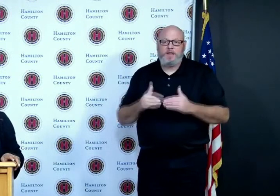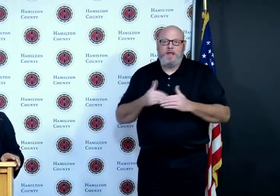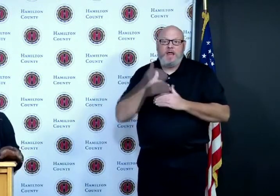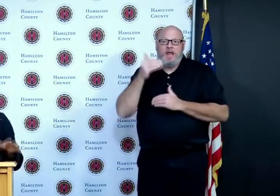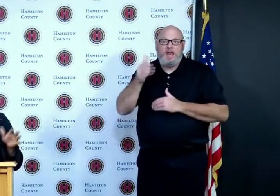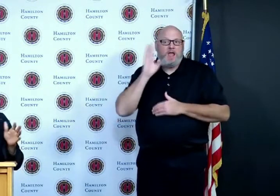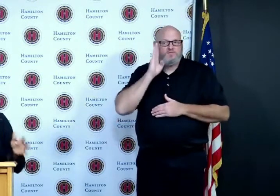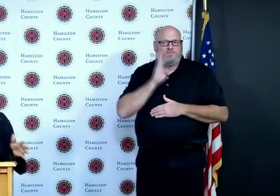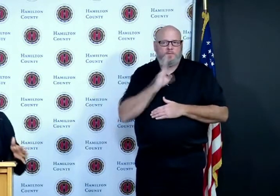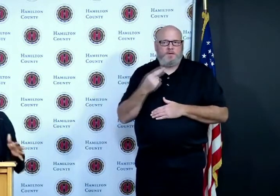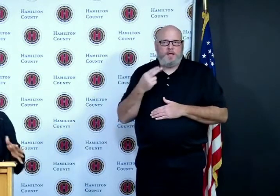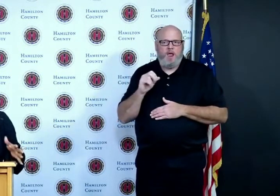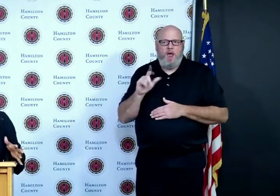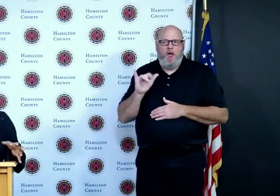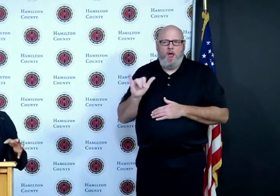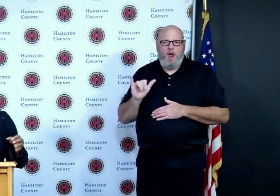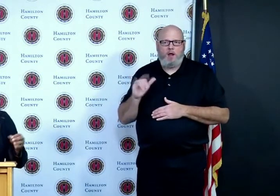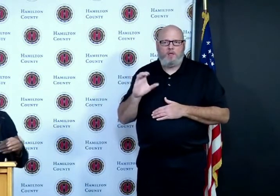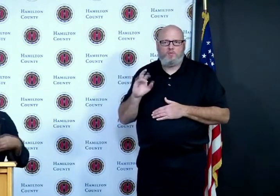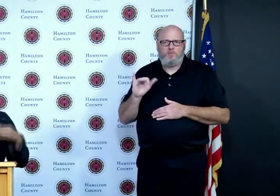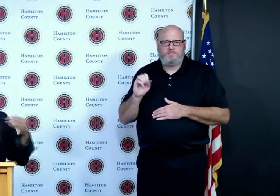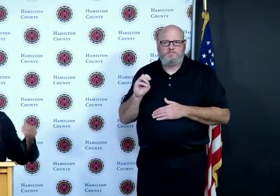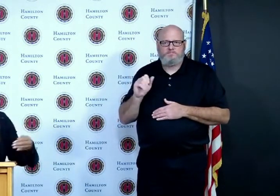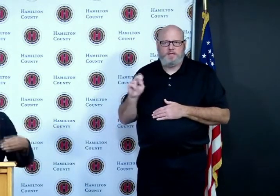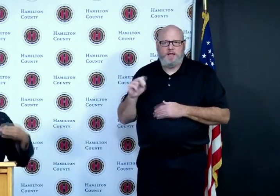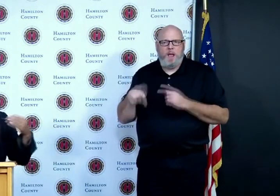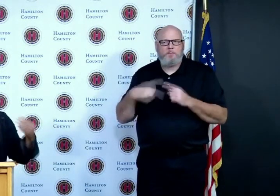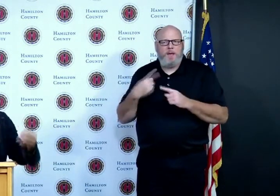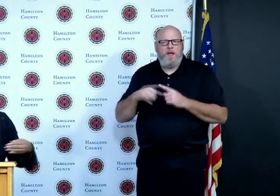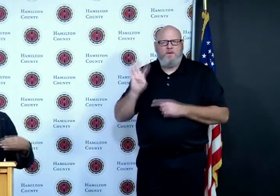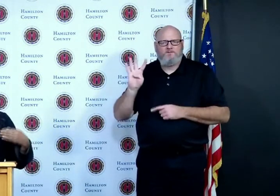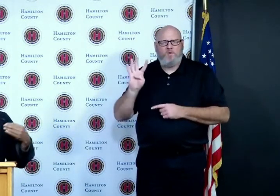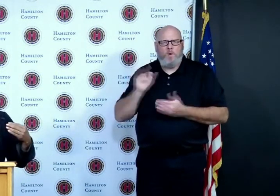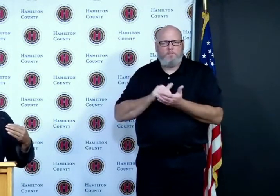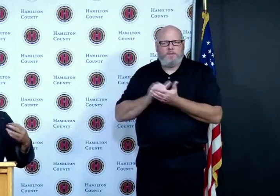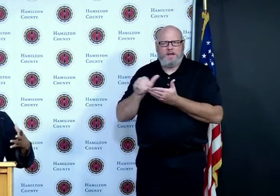so we've got about four million dollars that's still in the pipeline that still has already